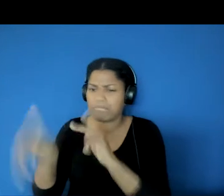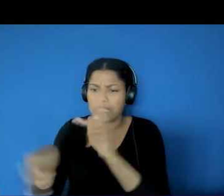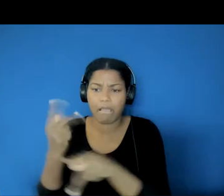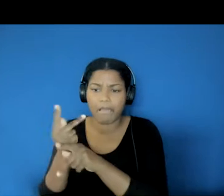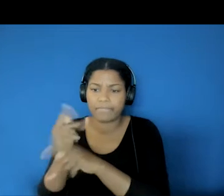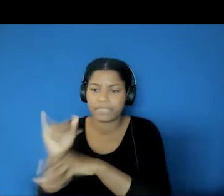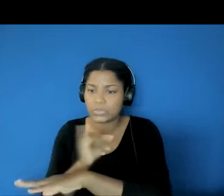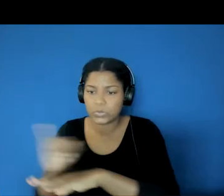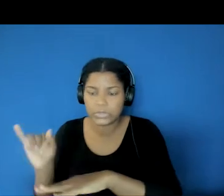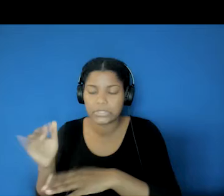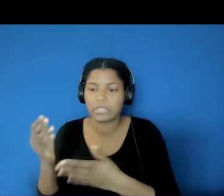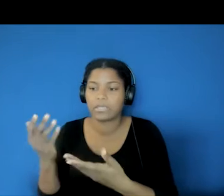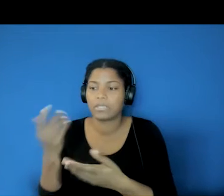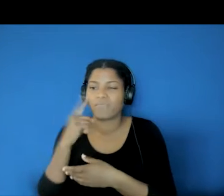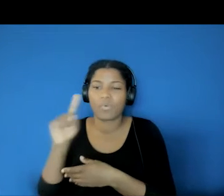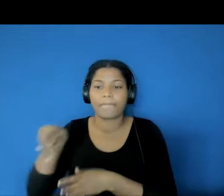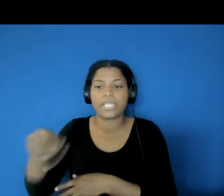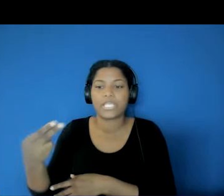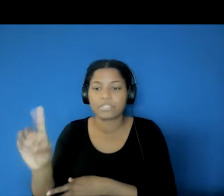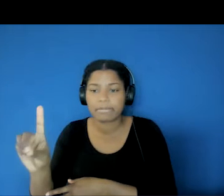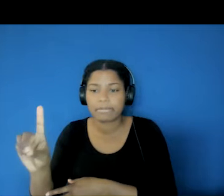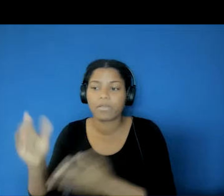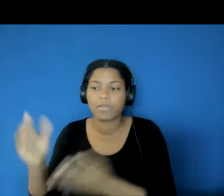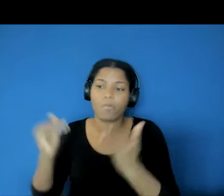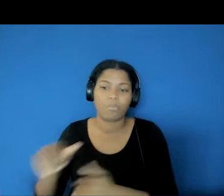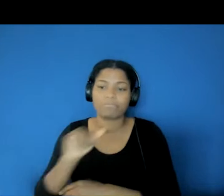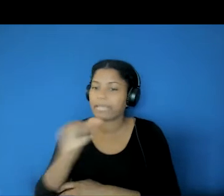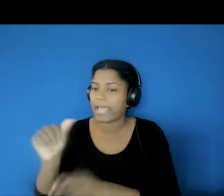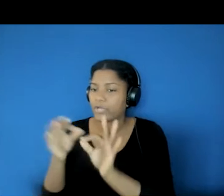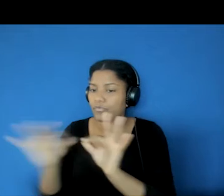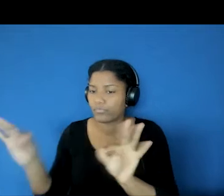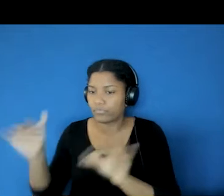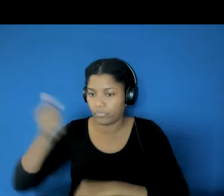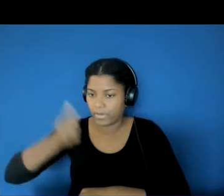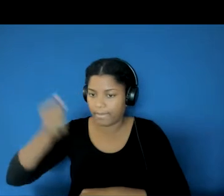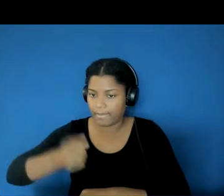but it's typically used for PhD or non-degree granting organizations. So, in this sense,